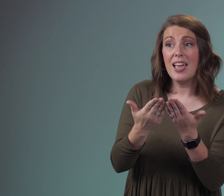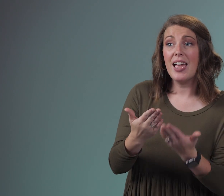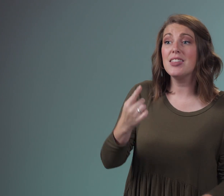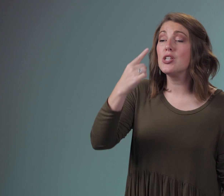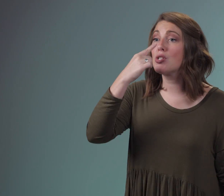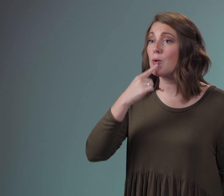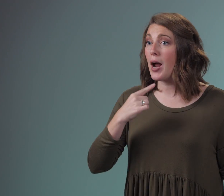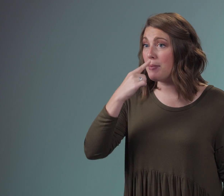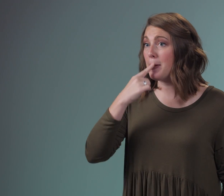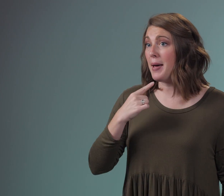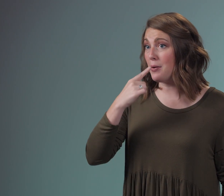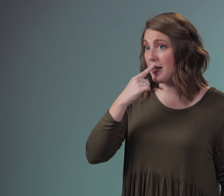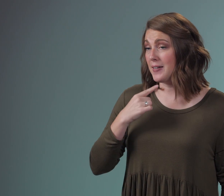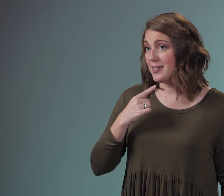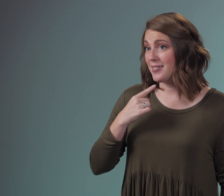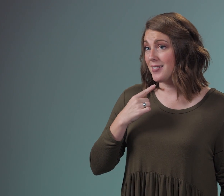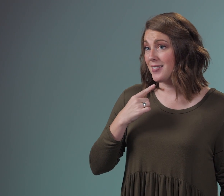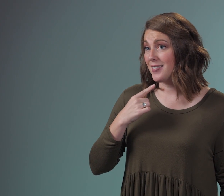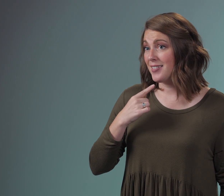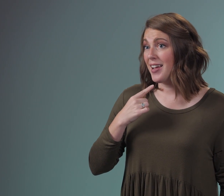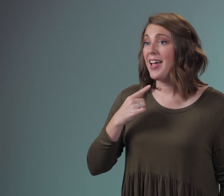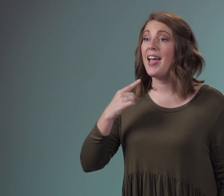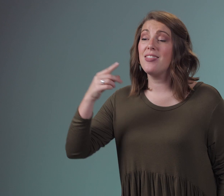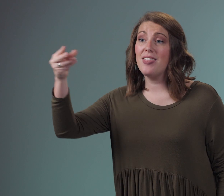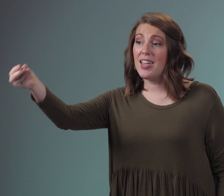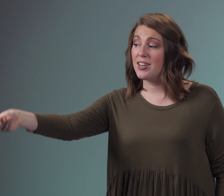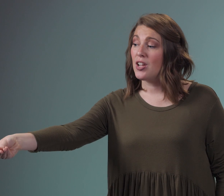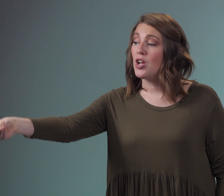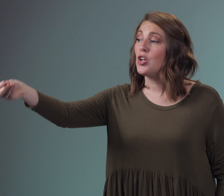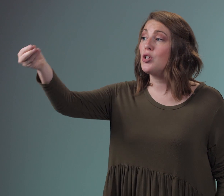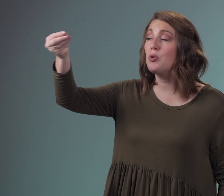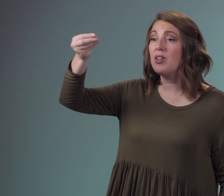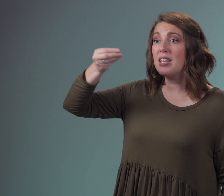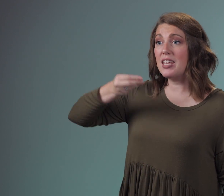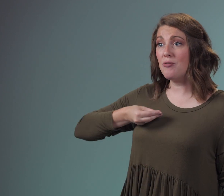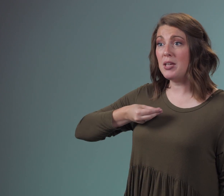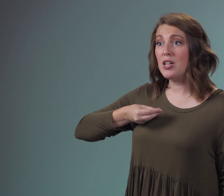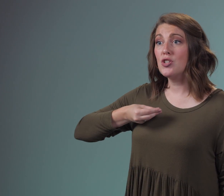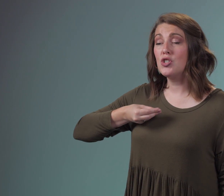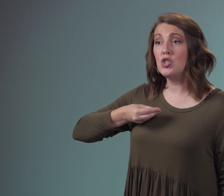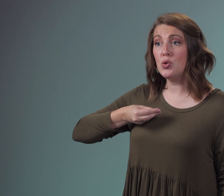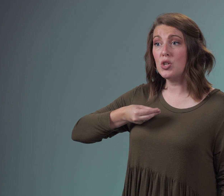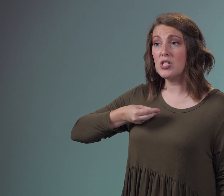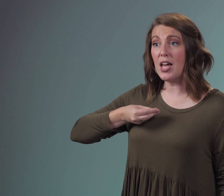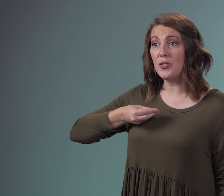and then describing about it and then you're moving the give me to yourself.